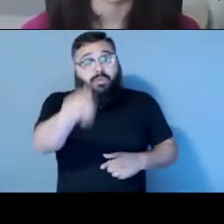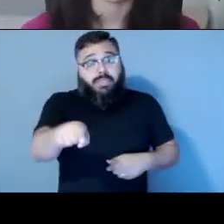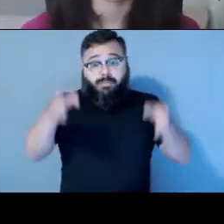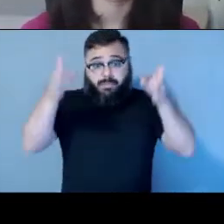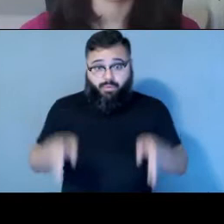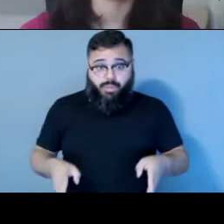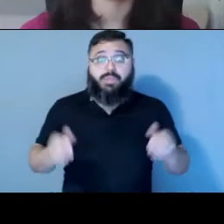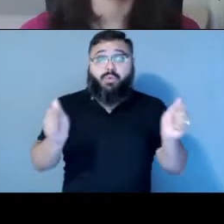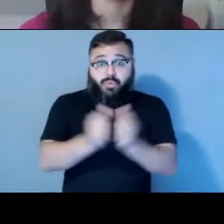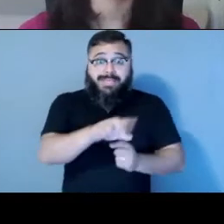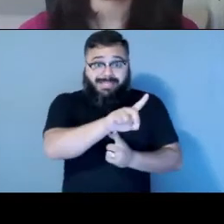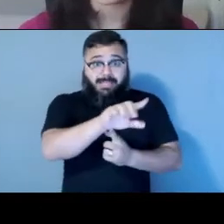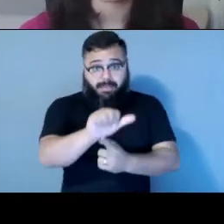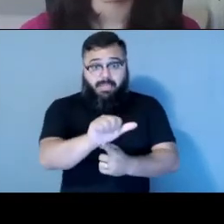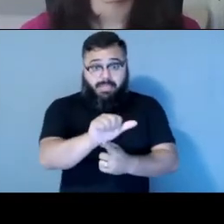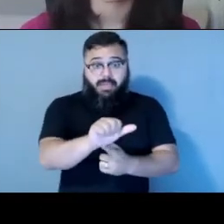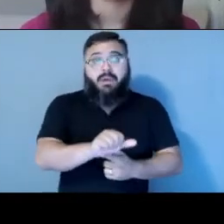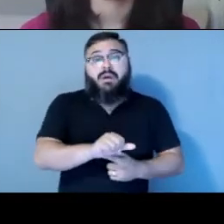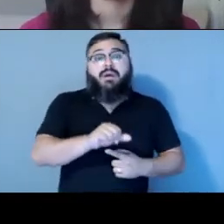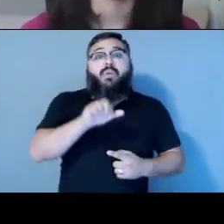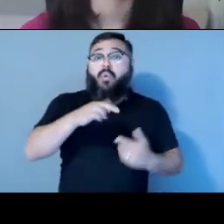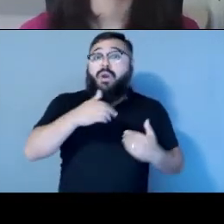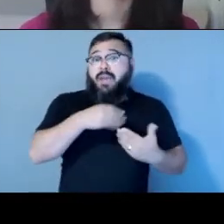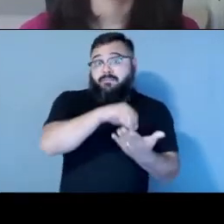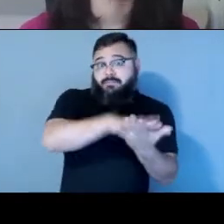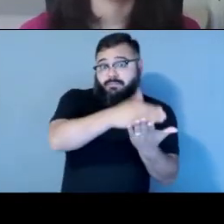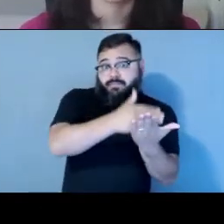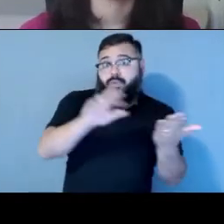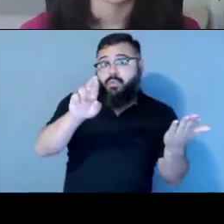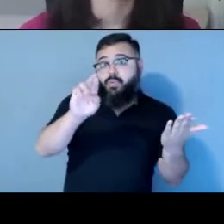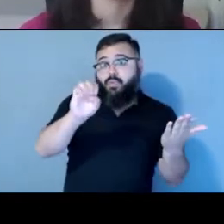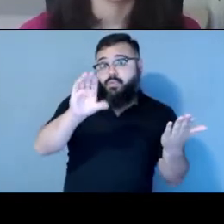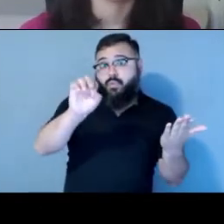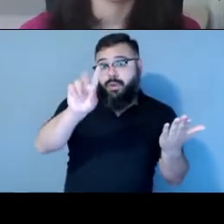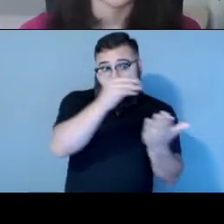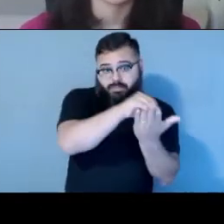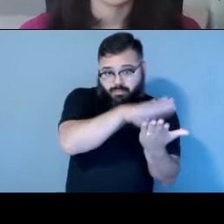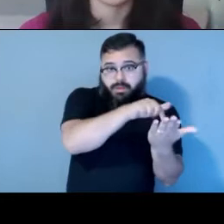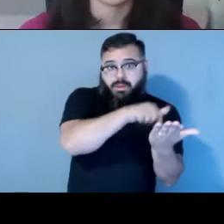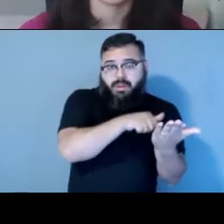a covered disability, or having record of it and then you also have to be able to actually do the job itself.